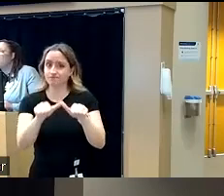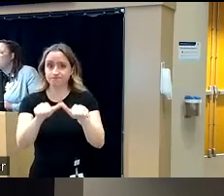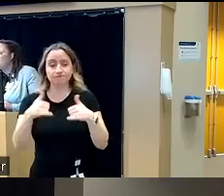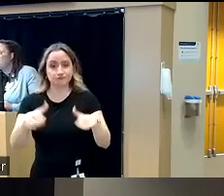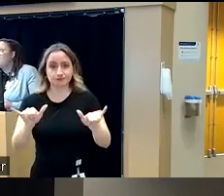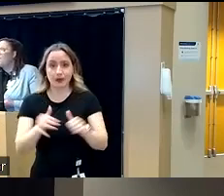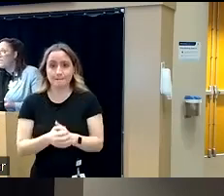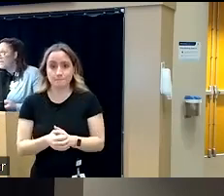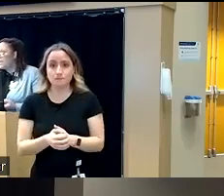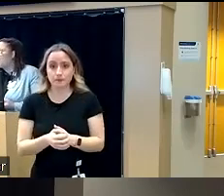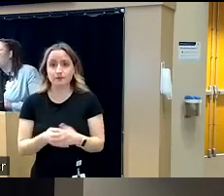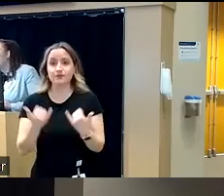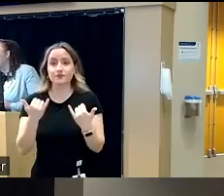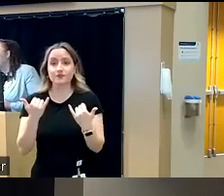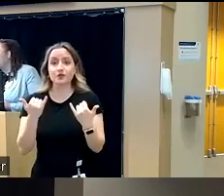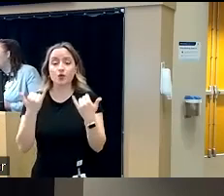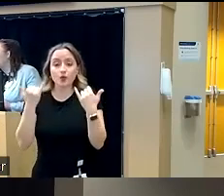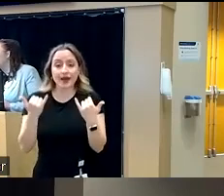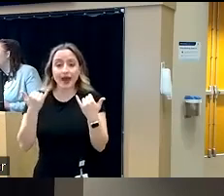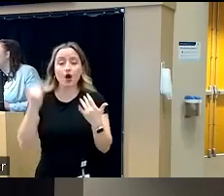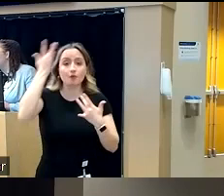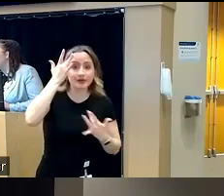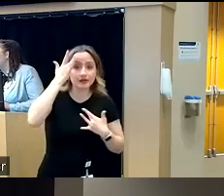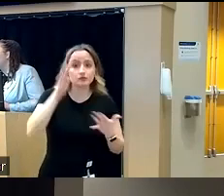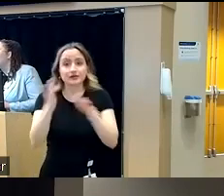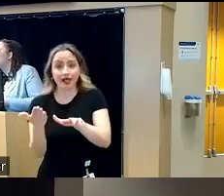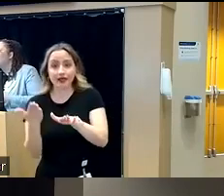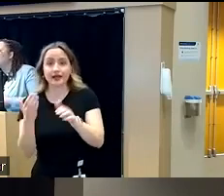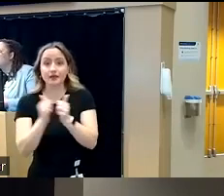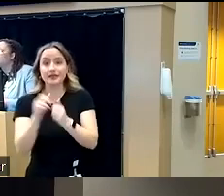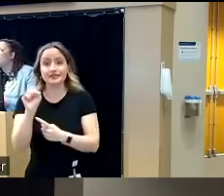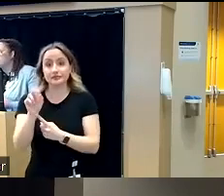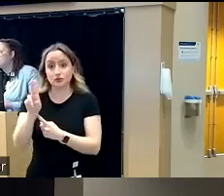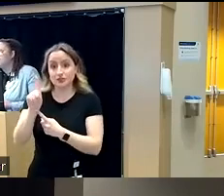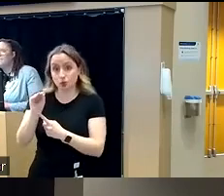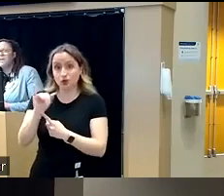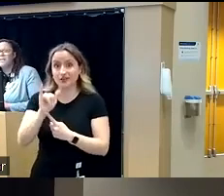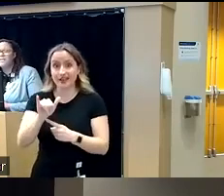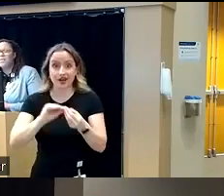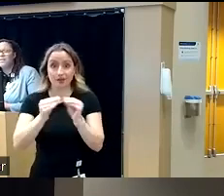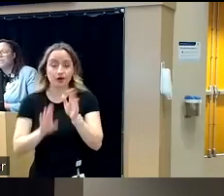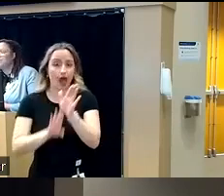the comorbid the morbidity and mortality related to substance use is only increasing and so we